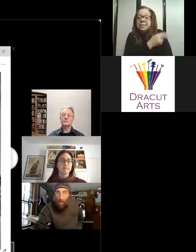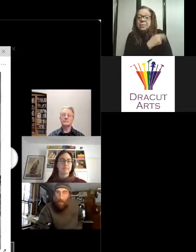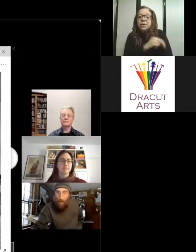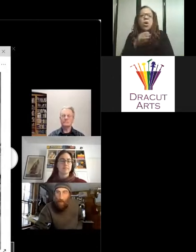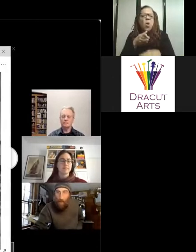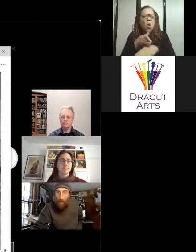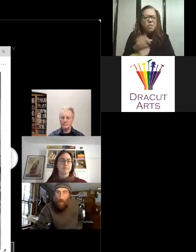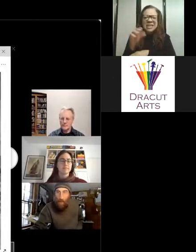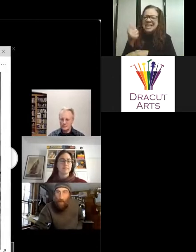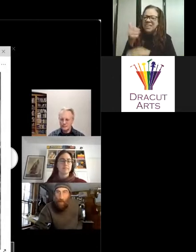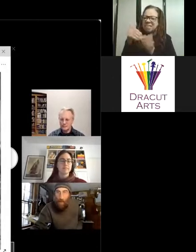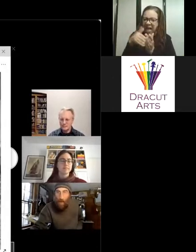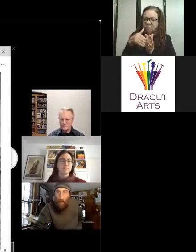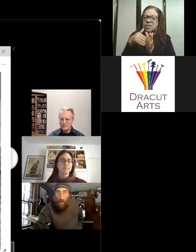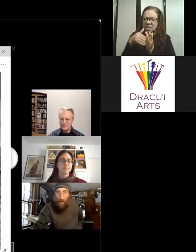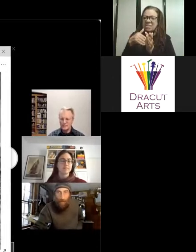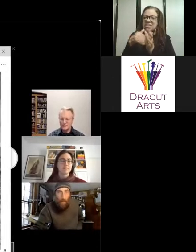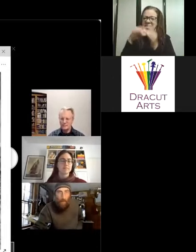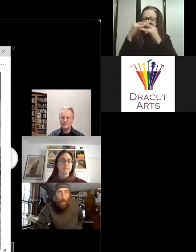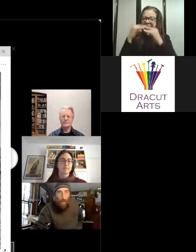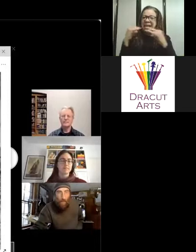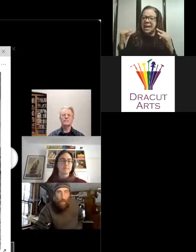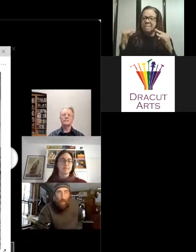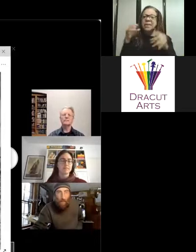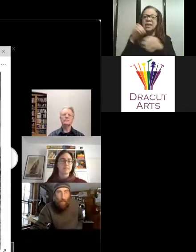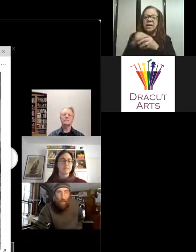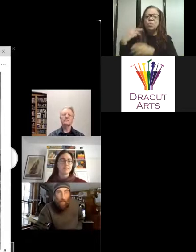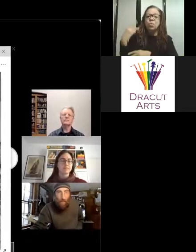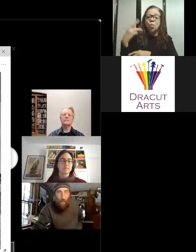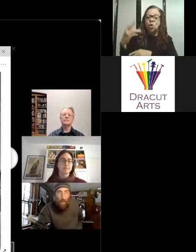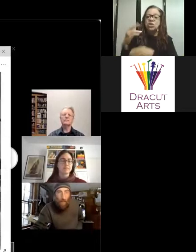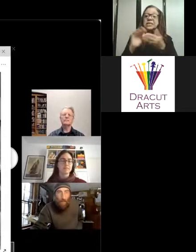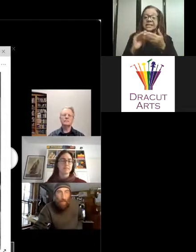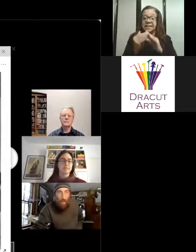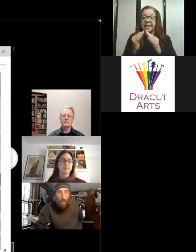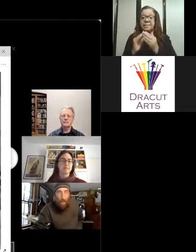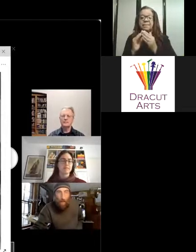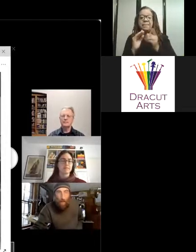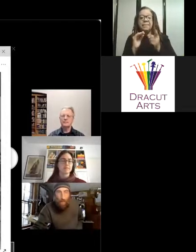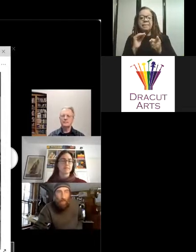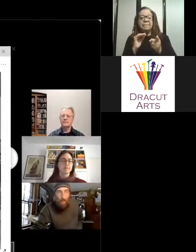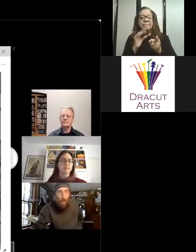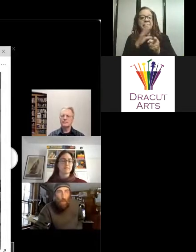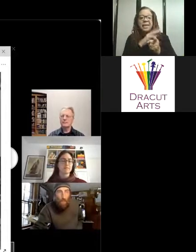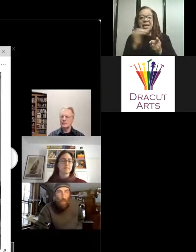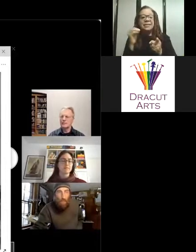at certain times, in and around Washington City. Um, and I, I love crawling into these